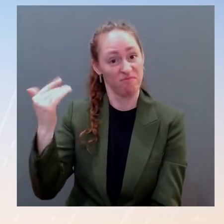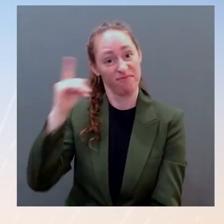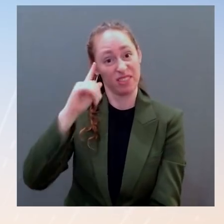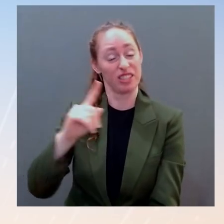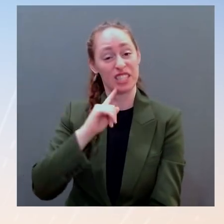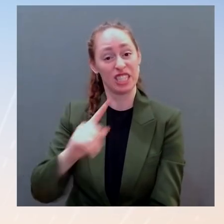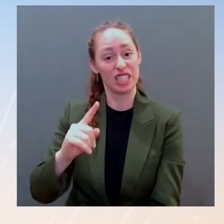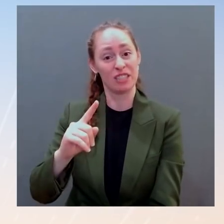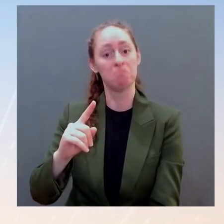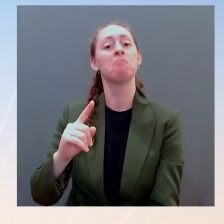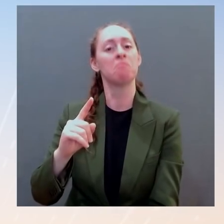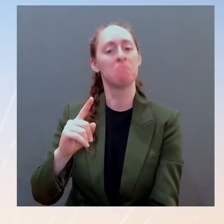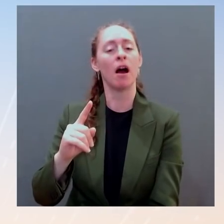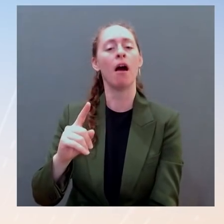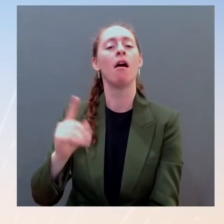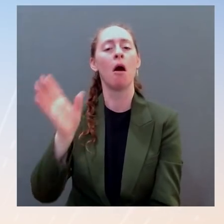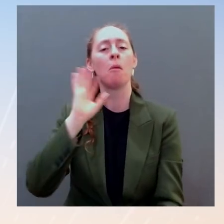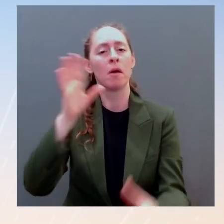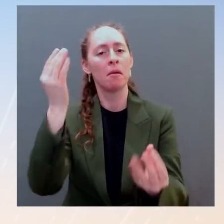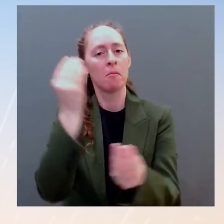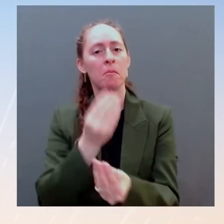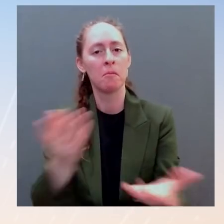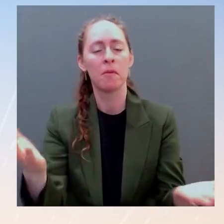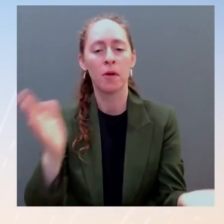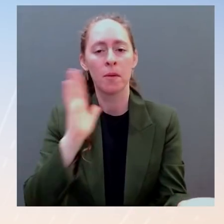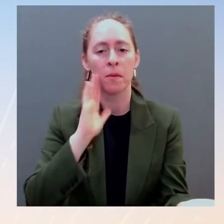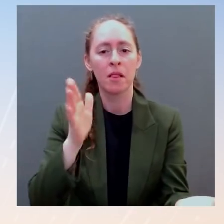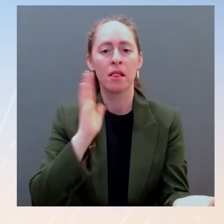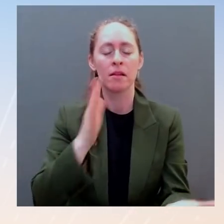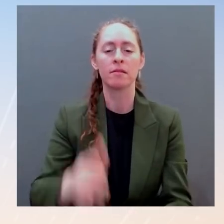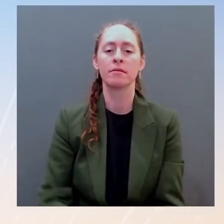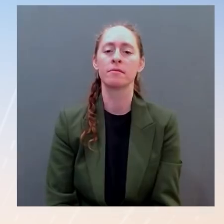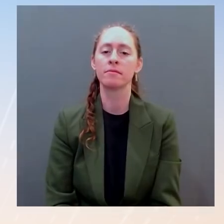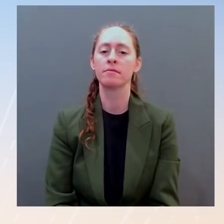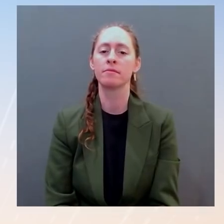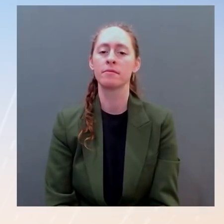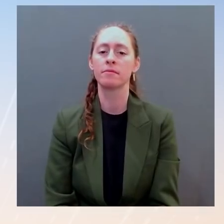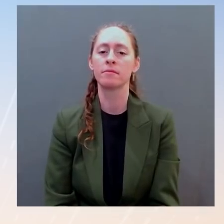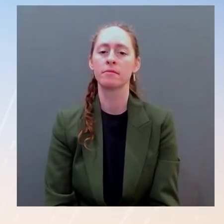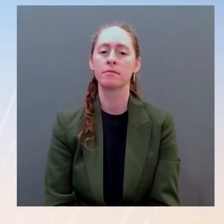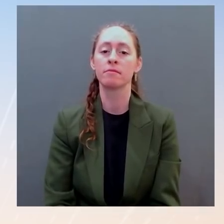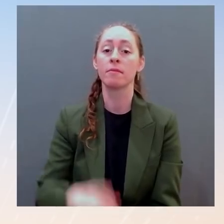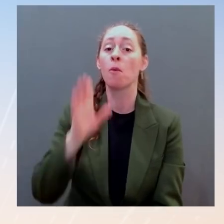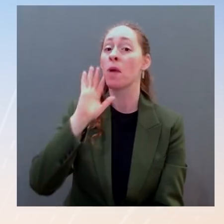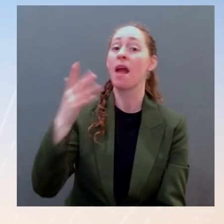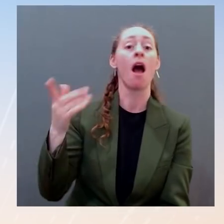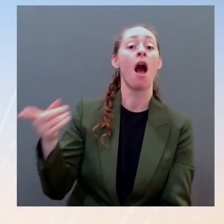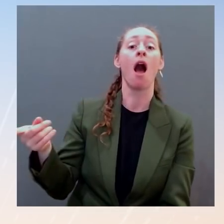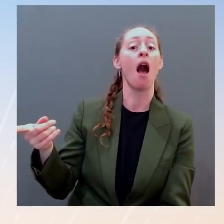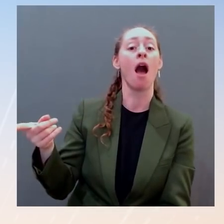for Cedric Richmond and something the President is excited about and has asked him to do. Go ahead. The Press: Jen, we saw the readout --